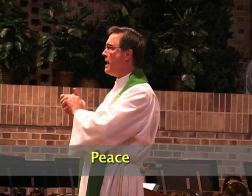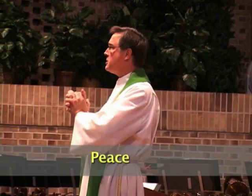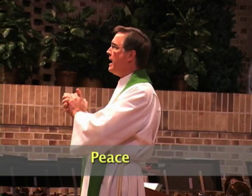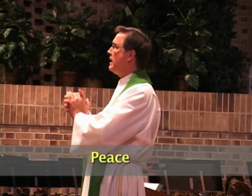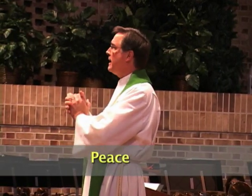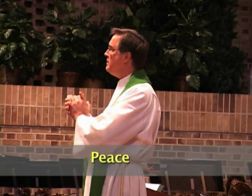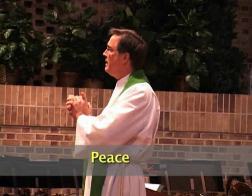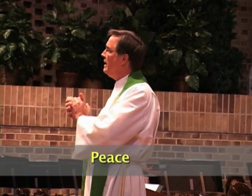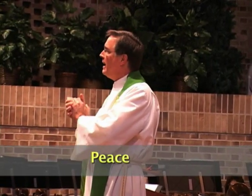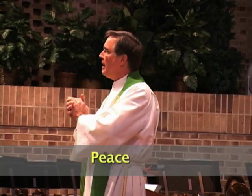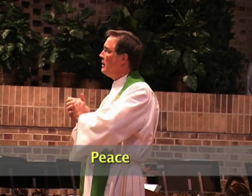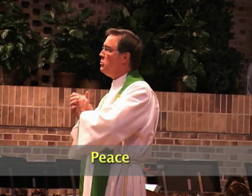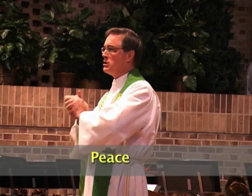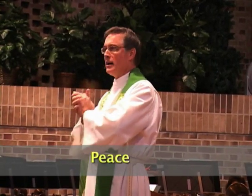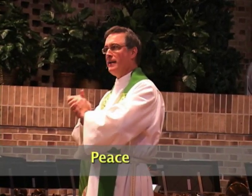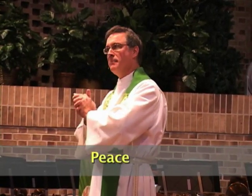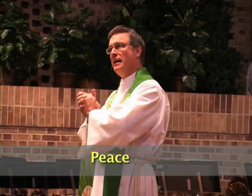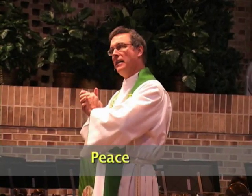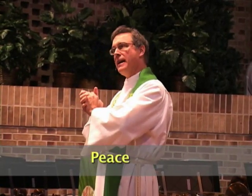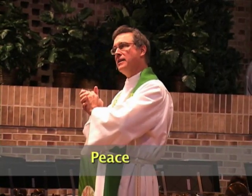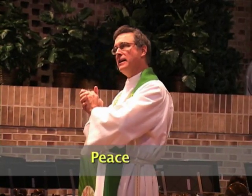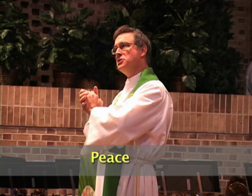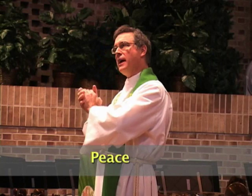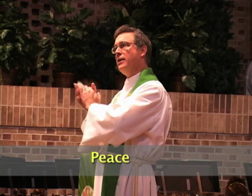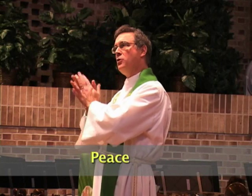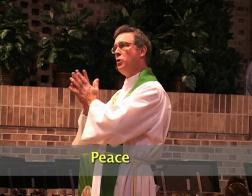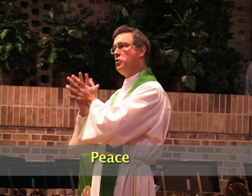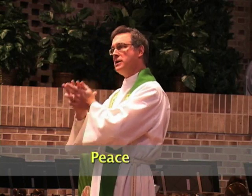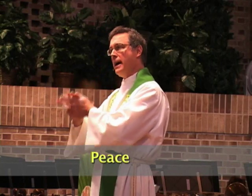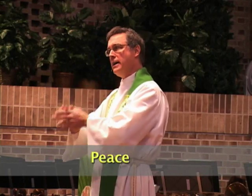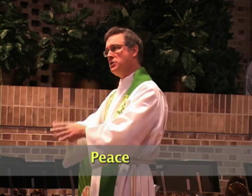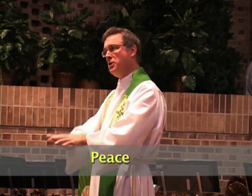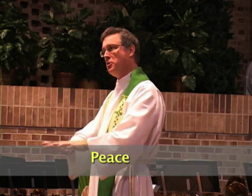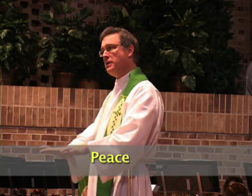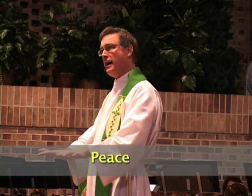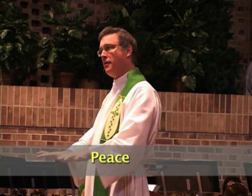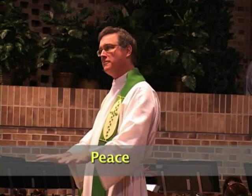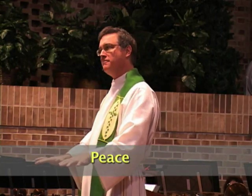together not tightly, loosely, like this [Brian's palms are clasped with thumbs overlapping one another] and then rotate as you go down [he rotates hands so fingertips touch and